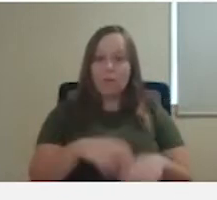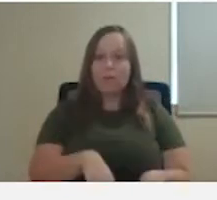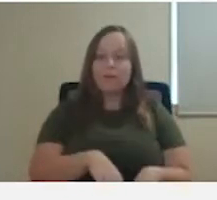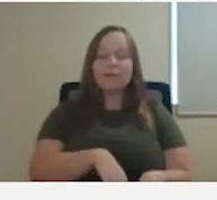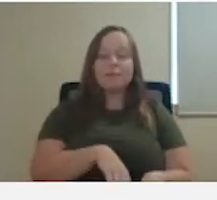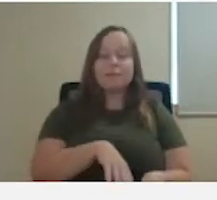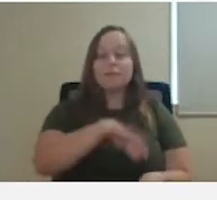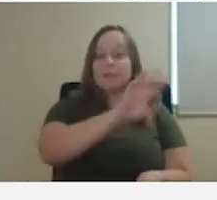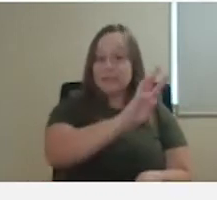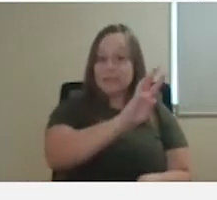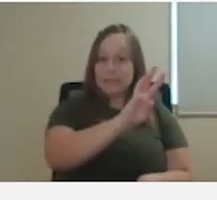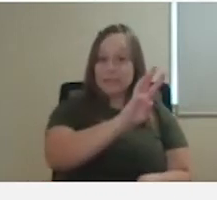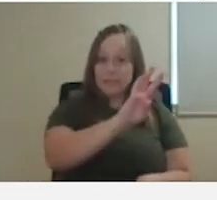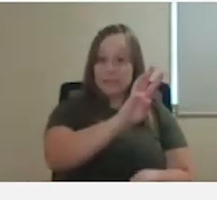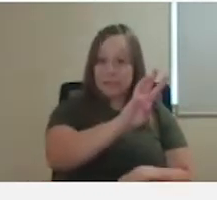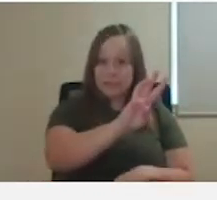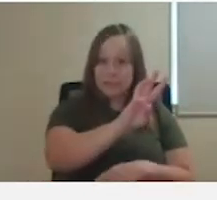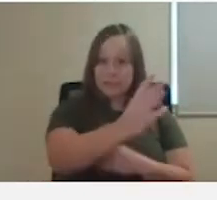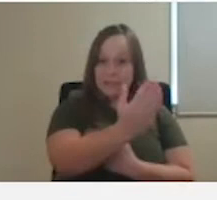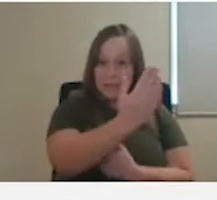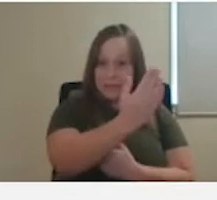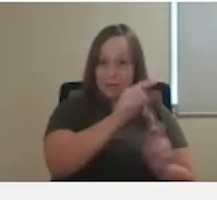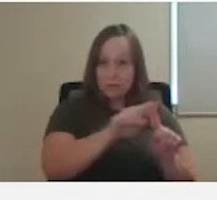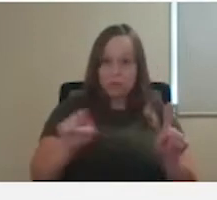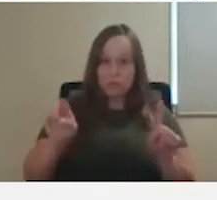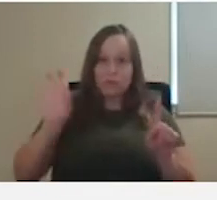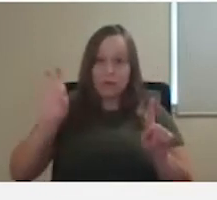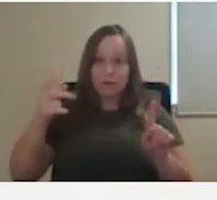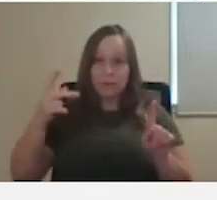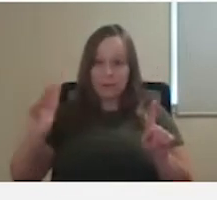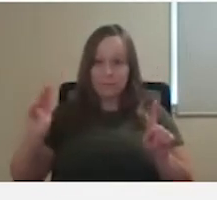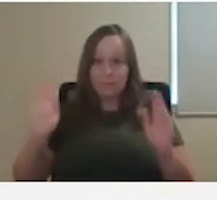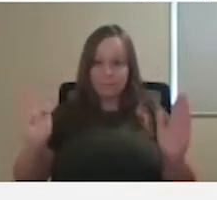or I'm sorry-- are open from 6:00 AM to 9:00 PM.